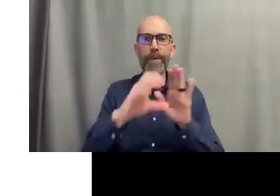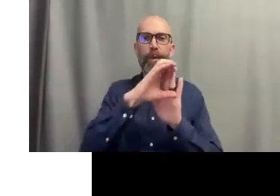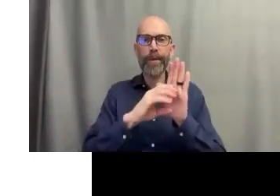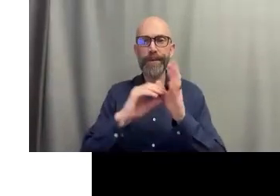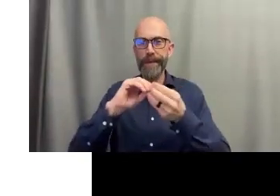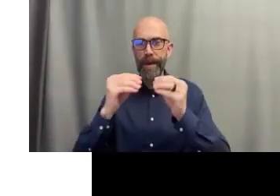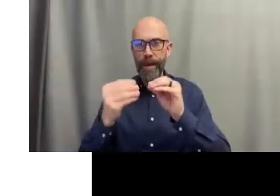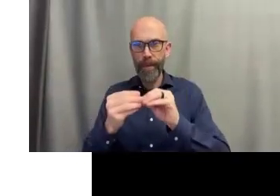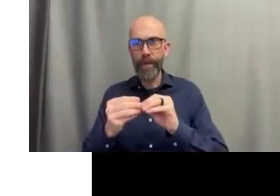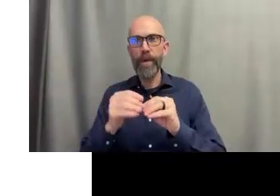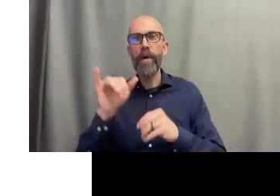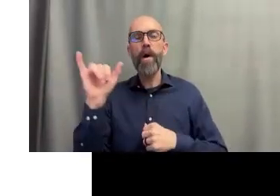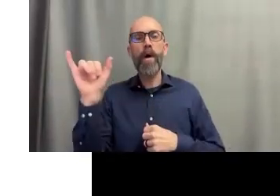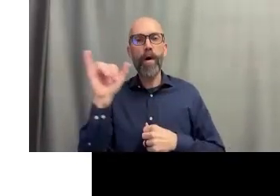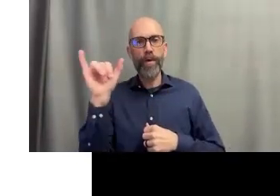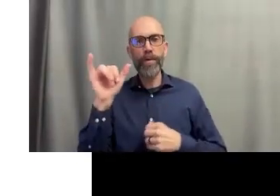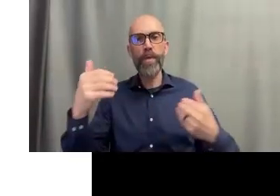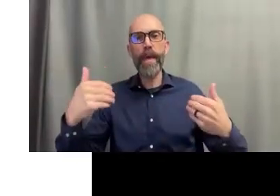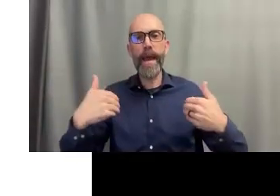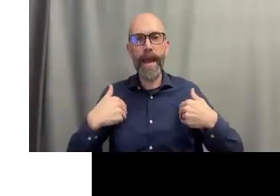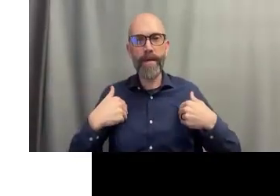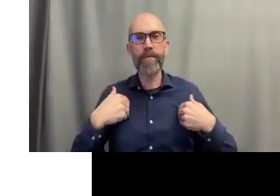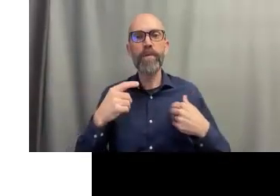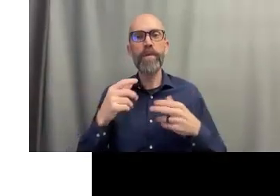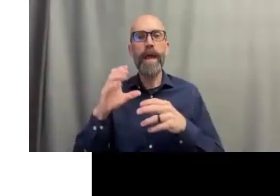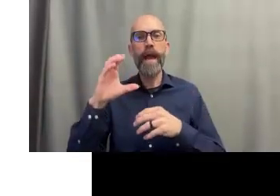And then there's also, what I like to look at are the course materials showcase.